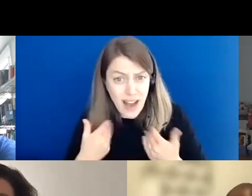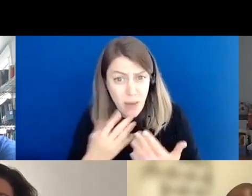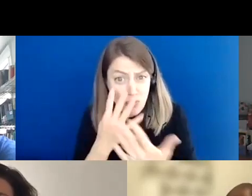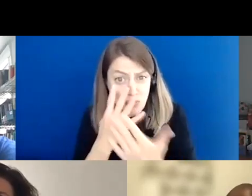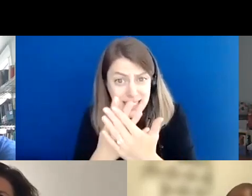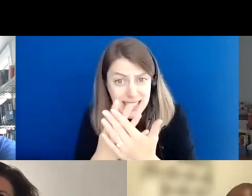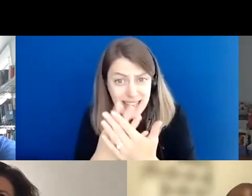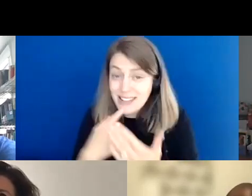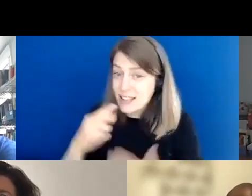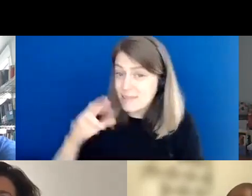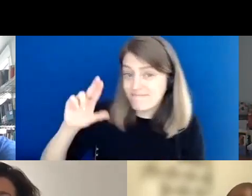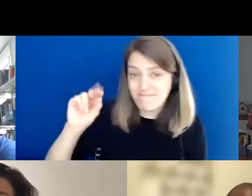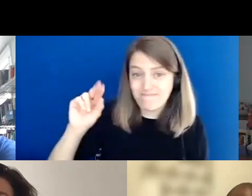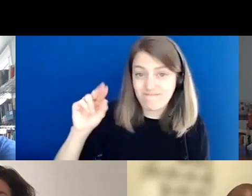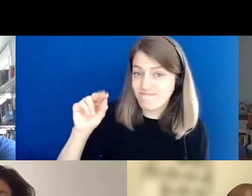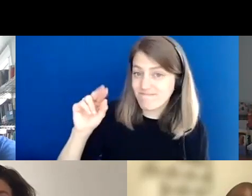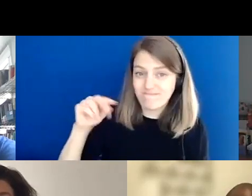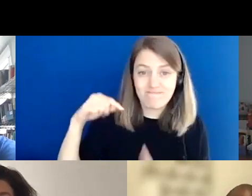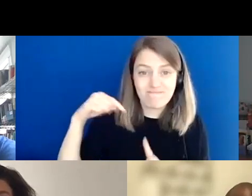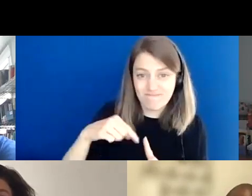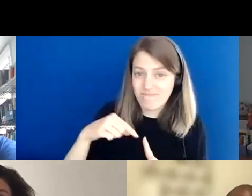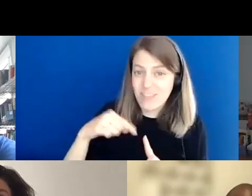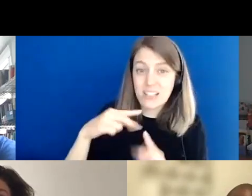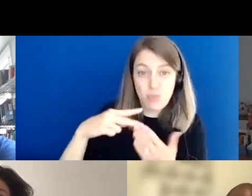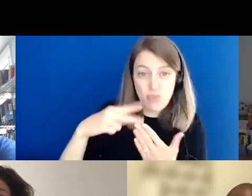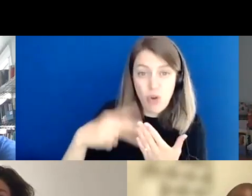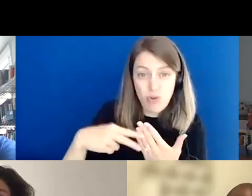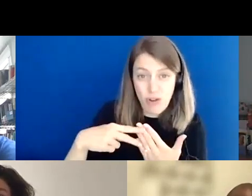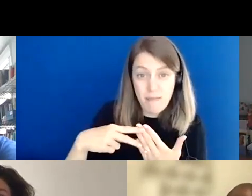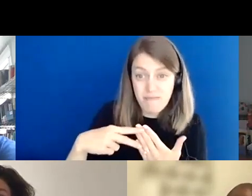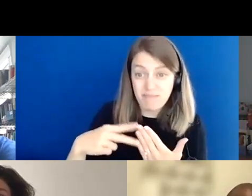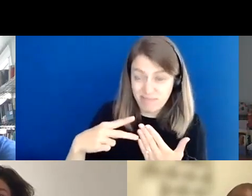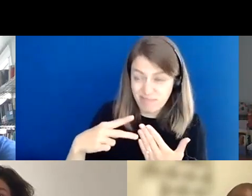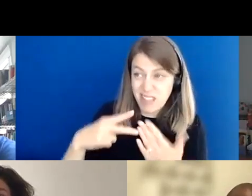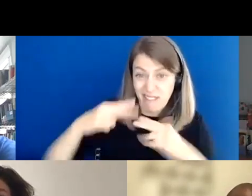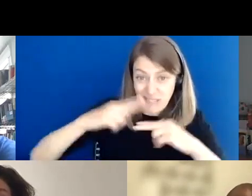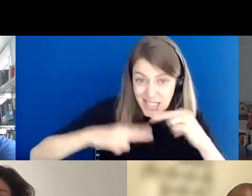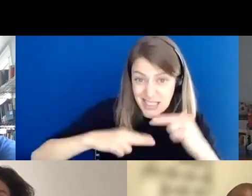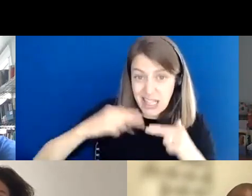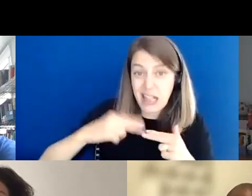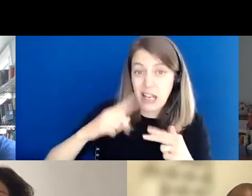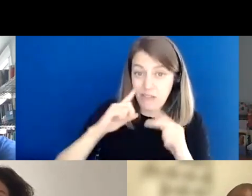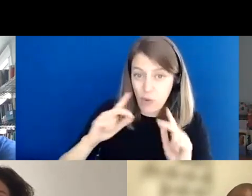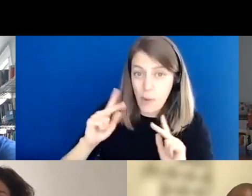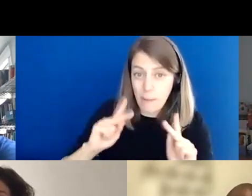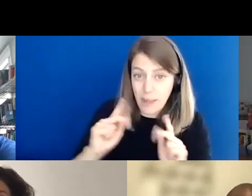no, it's a, as it was then, a facility for people with autism.